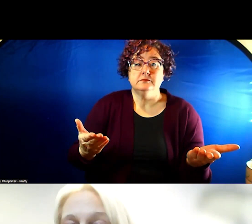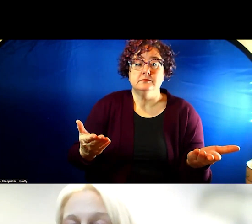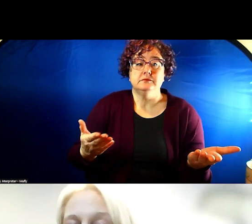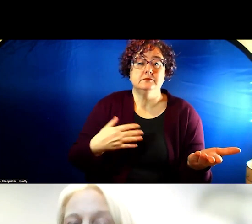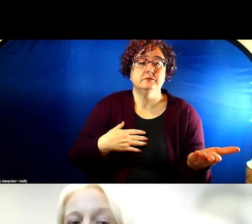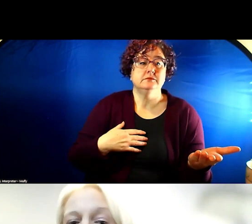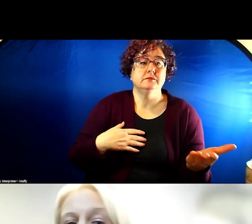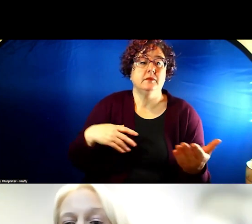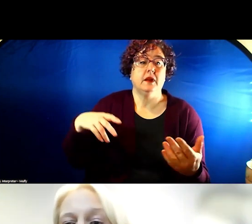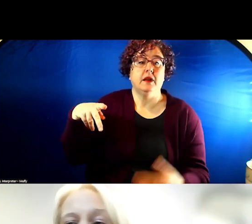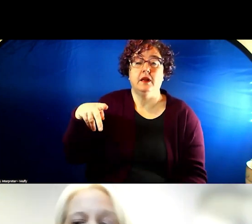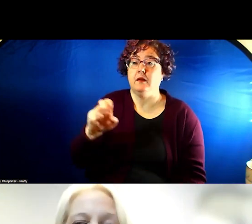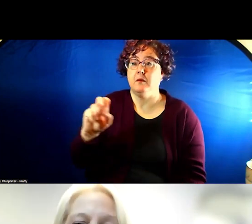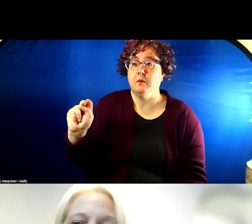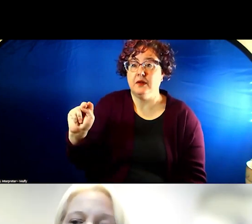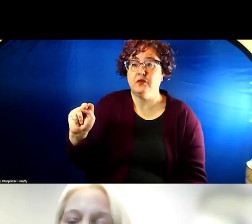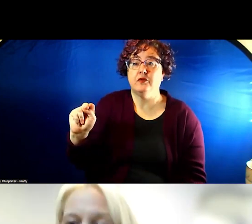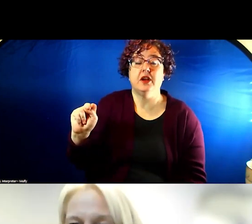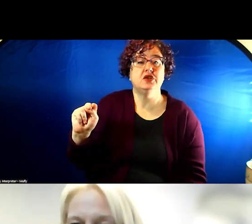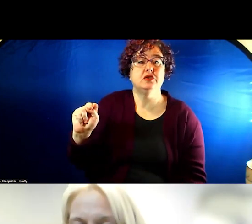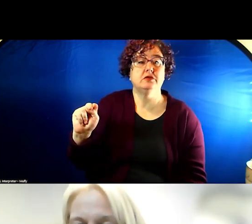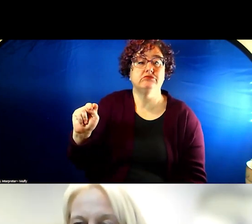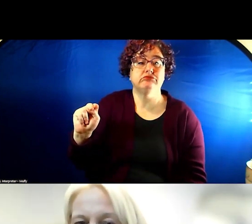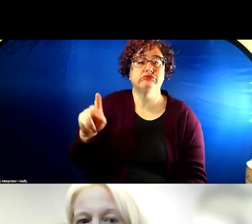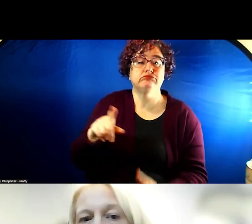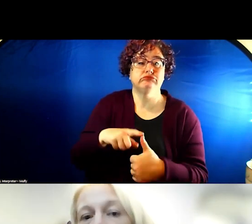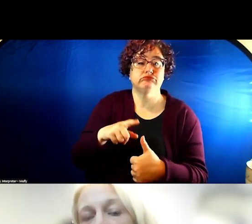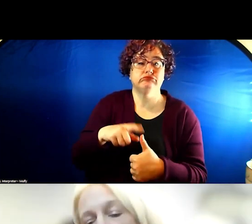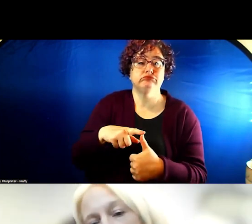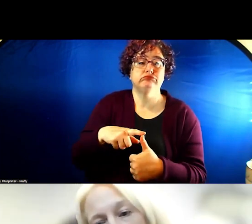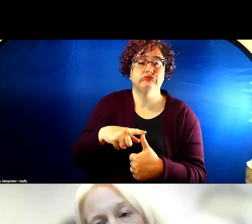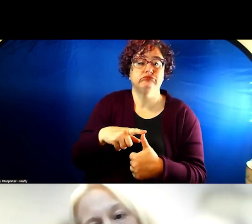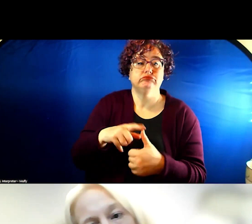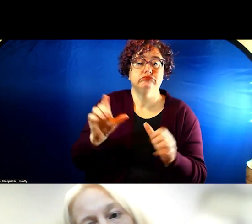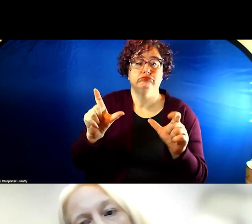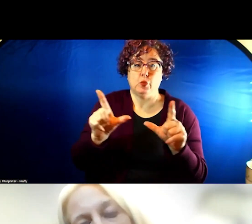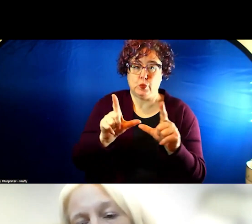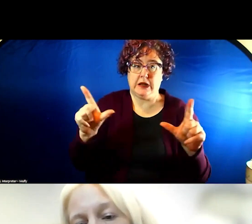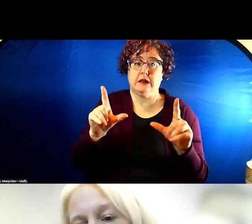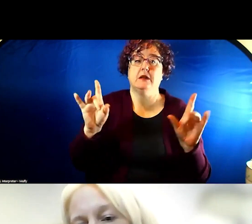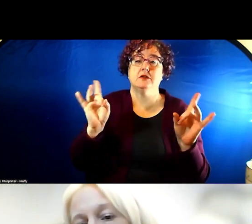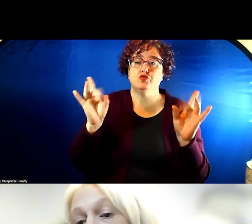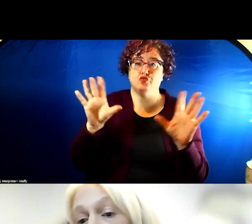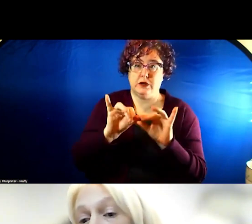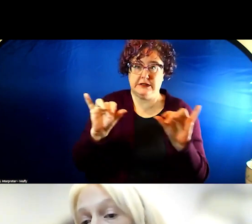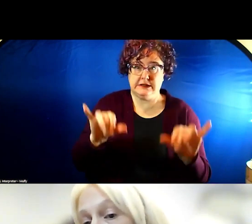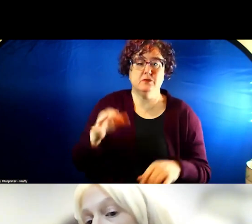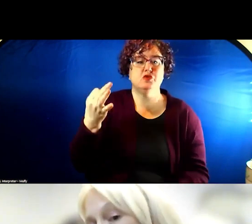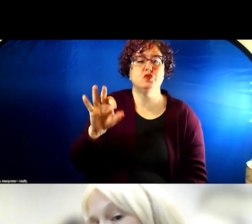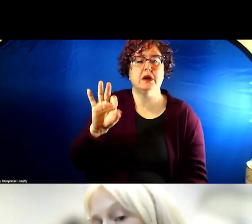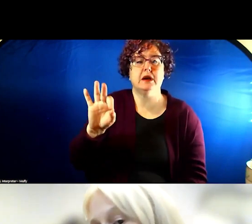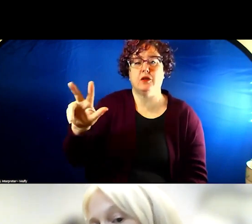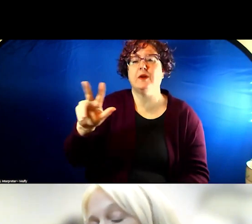POPULATED STATE, LICENSED OUR CRISIS SYSTEMS THROUGH